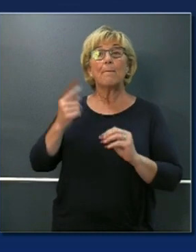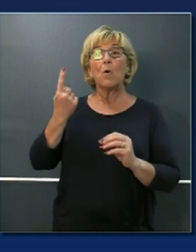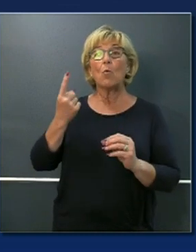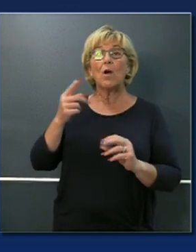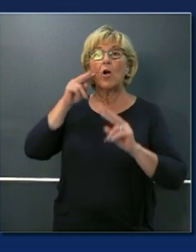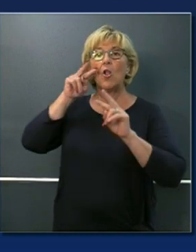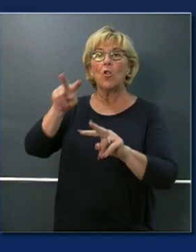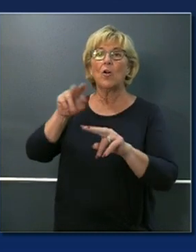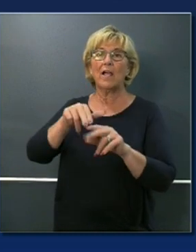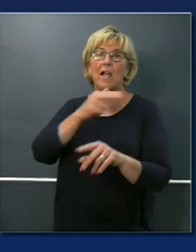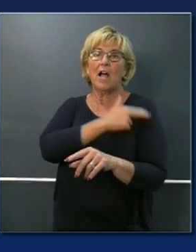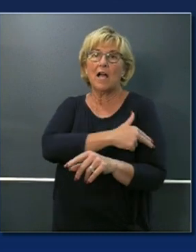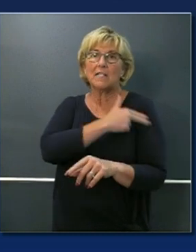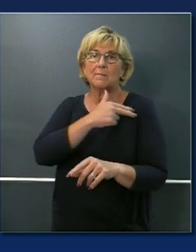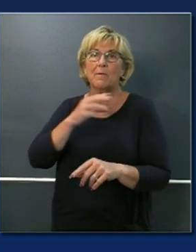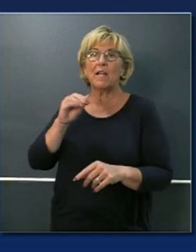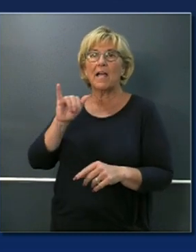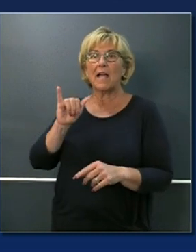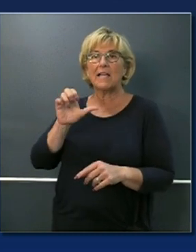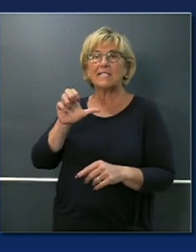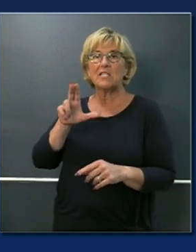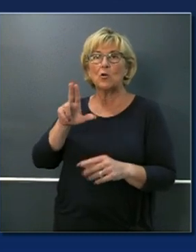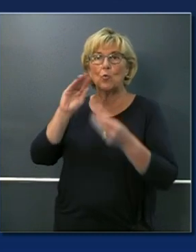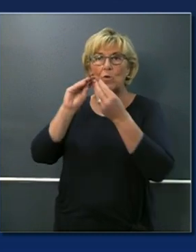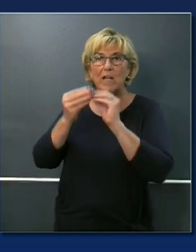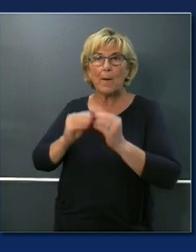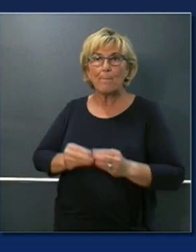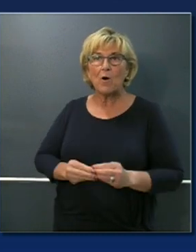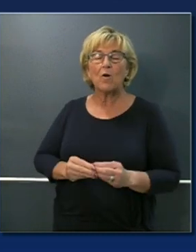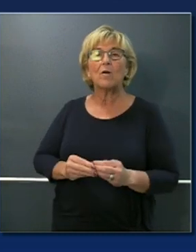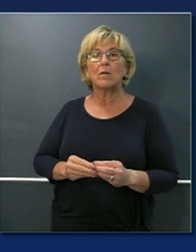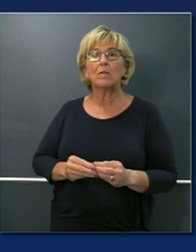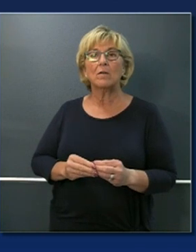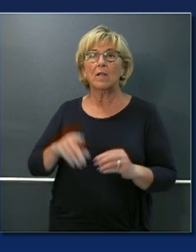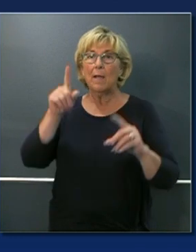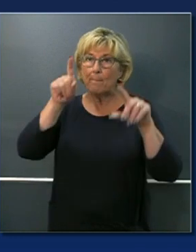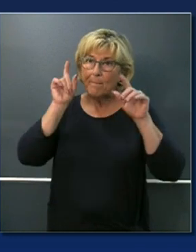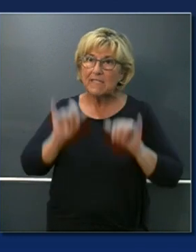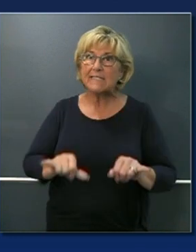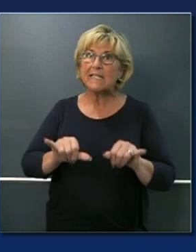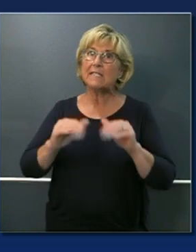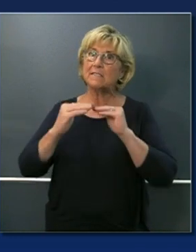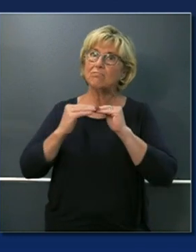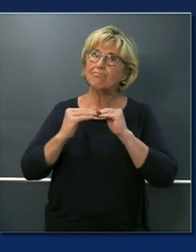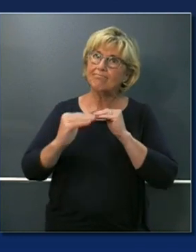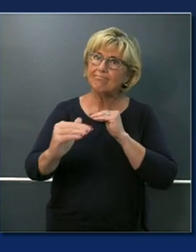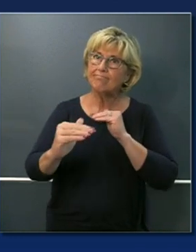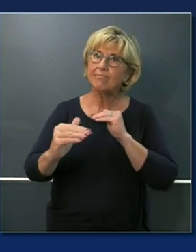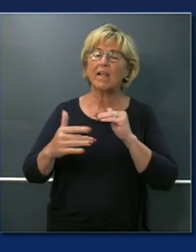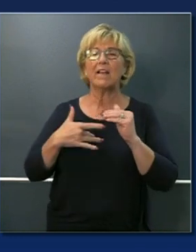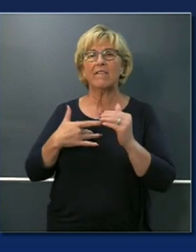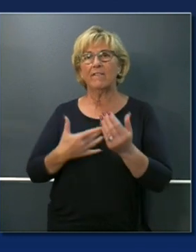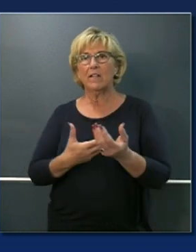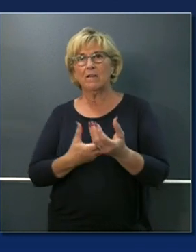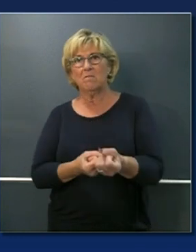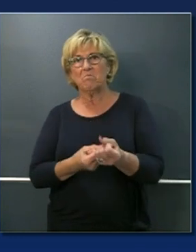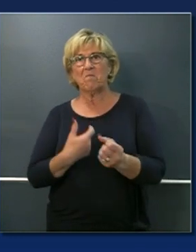SOME OF OUR THINKING NOW ABOUT WHICH WILL BE KEY. WE WILL BE WATCHING THOSE